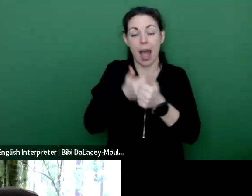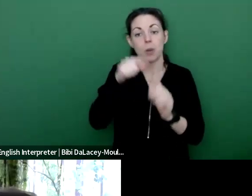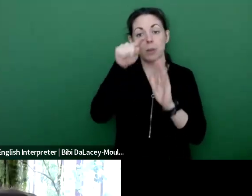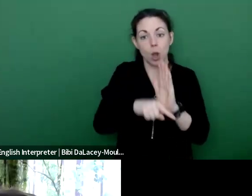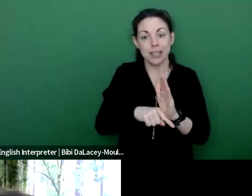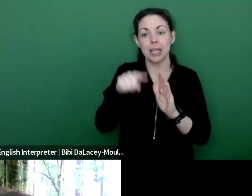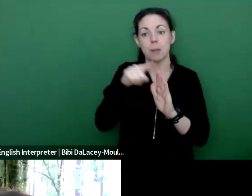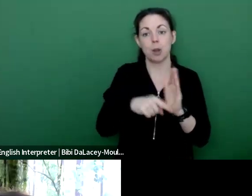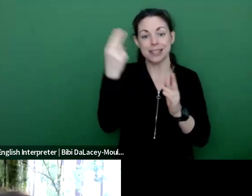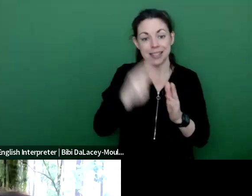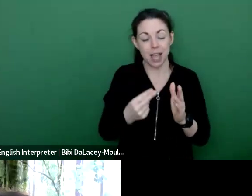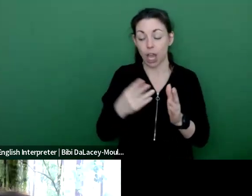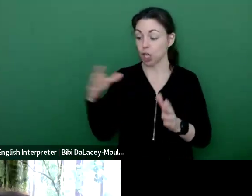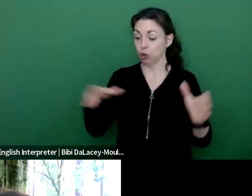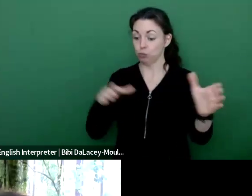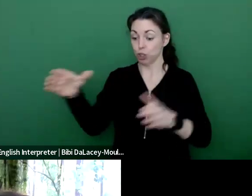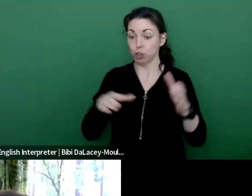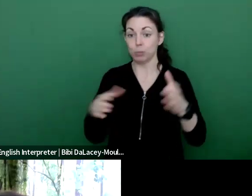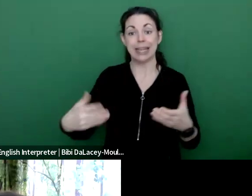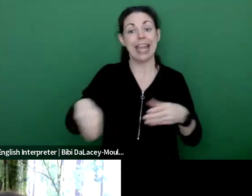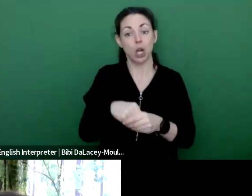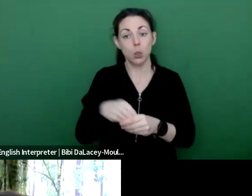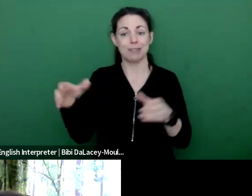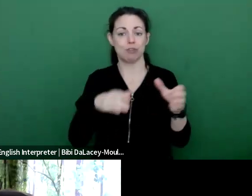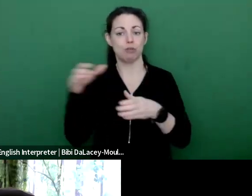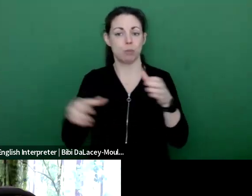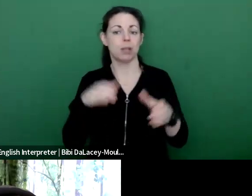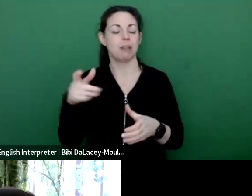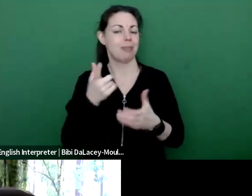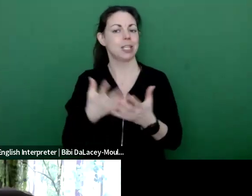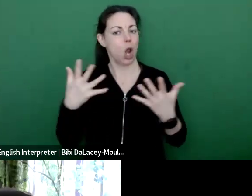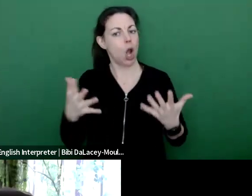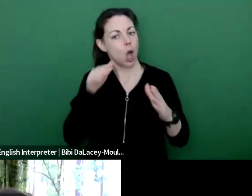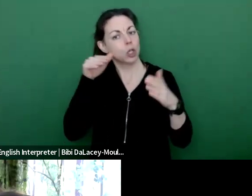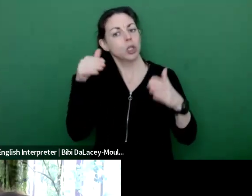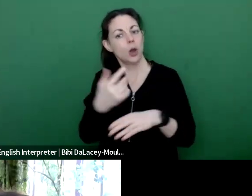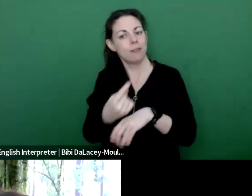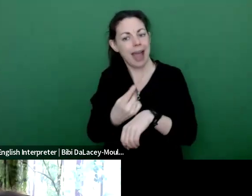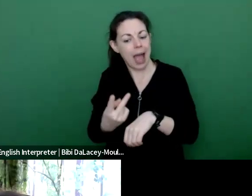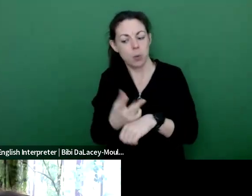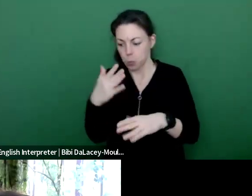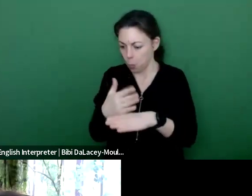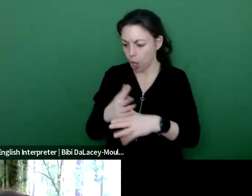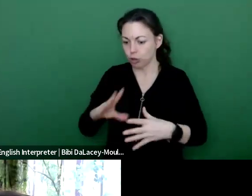has been a huge section ours as well. I set up six staff networks.